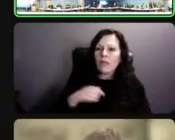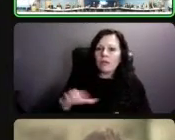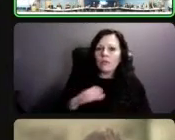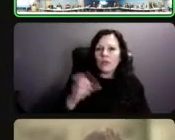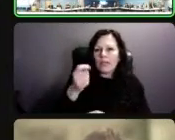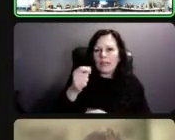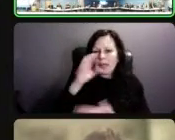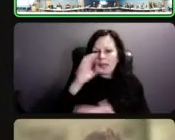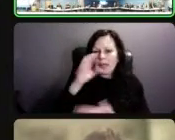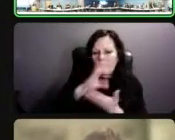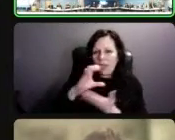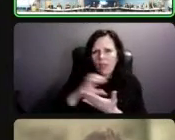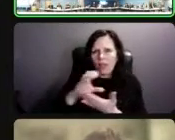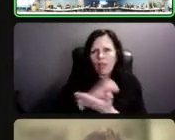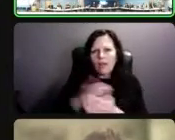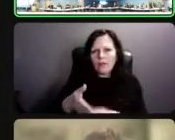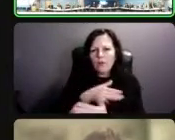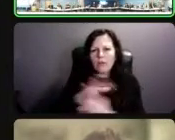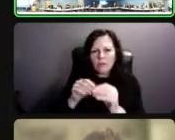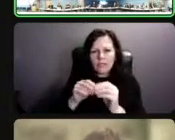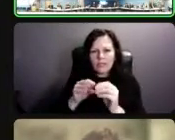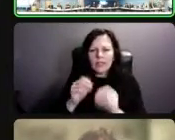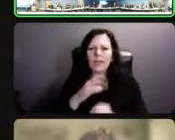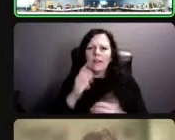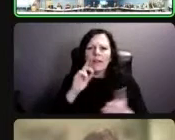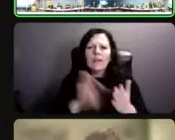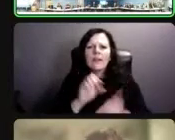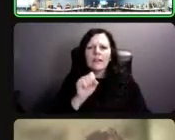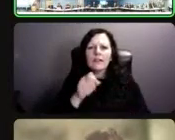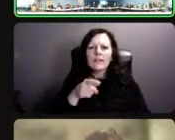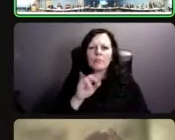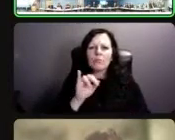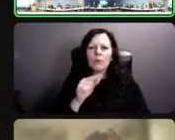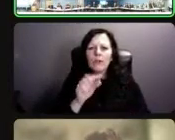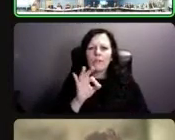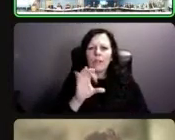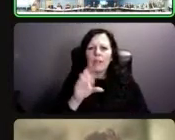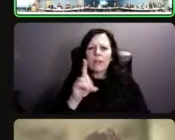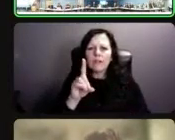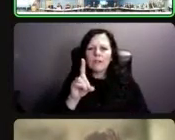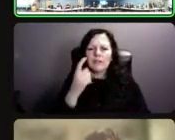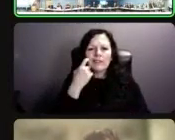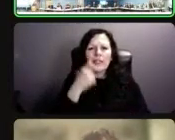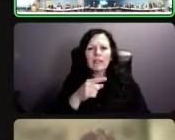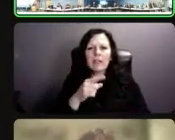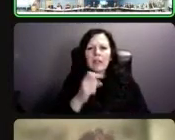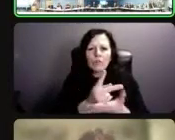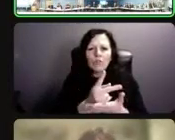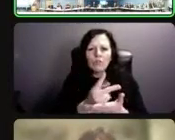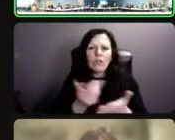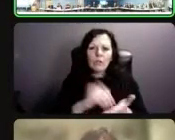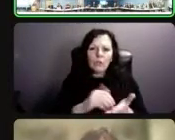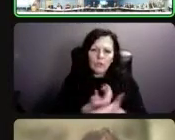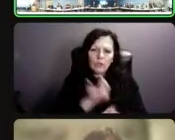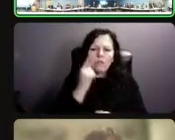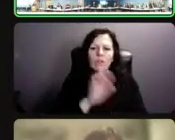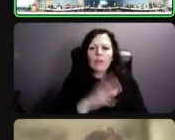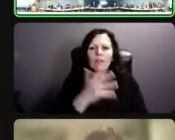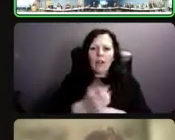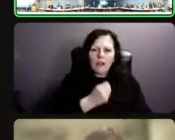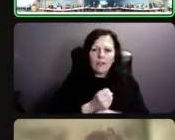INEVITABLE BUT SO I WAS OUT